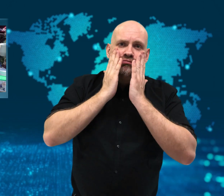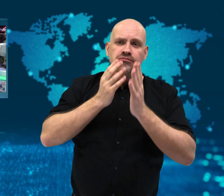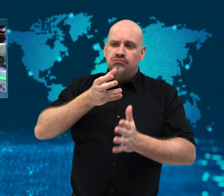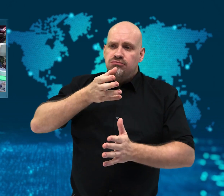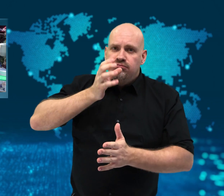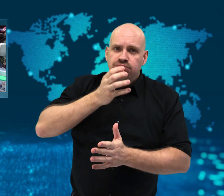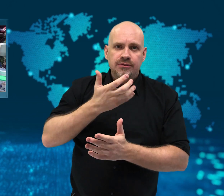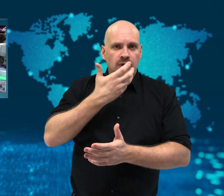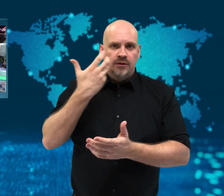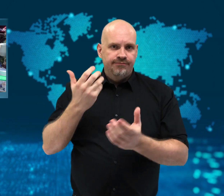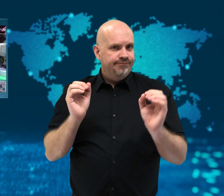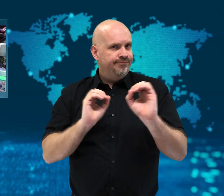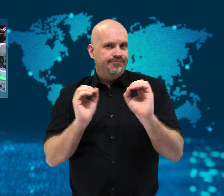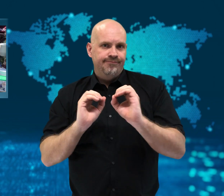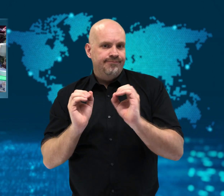For years,